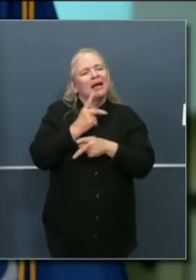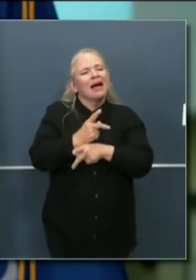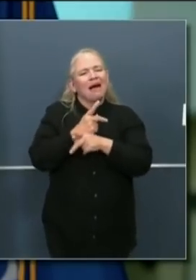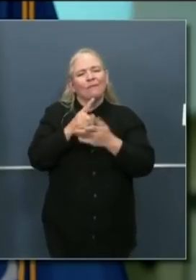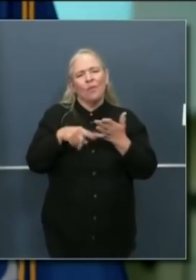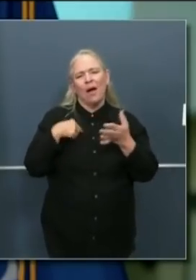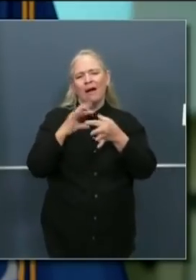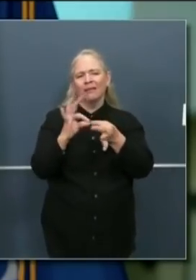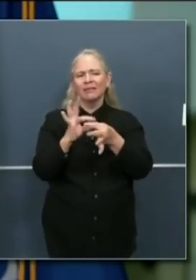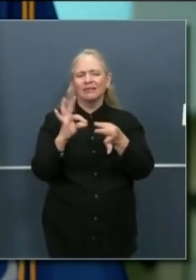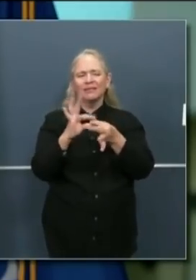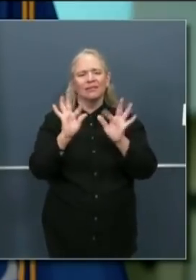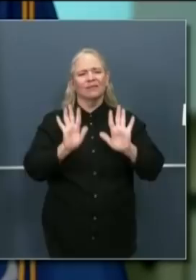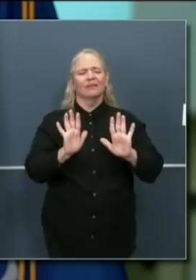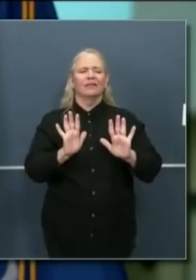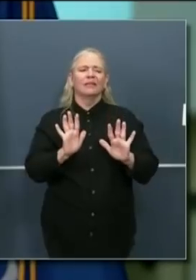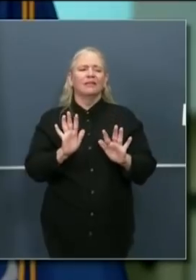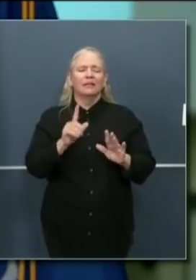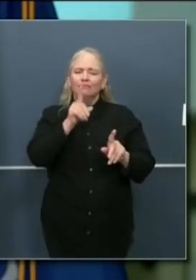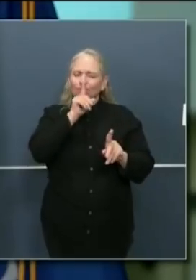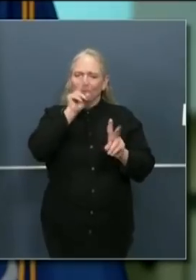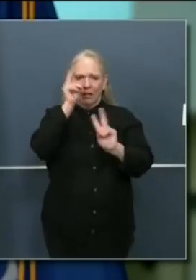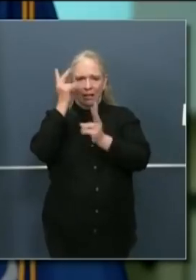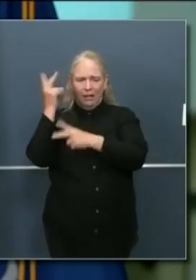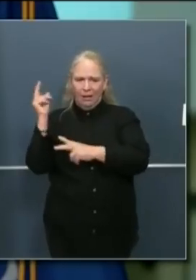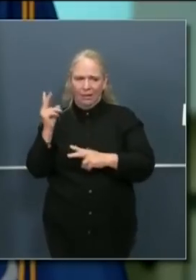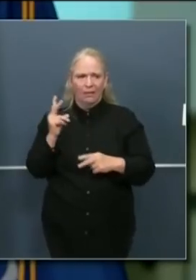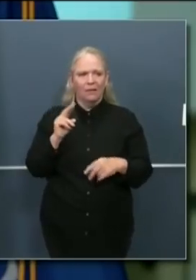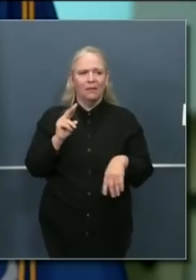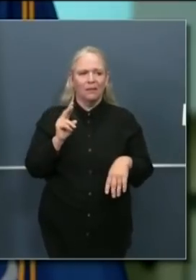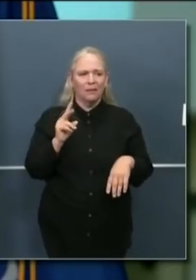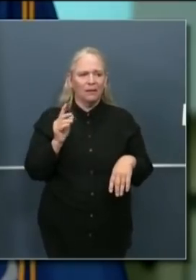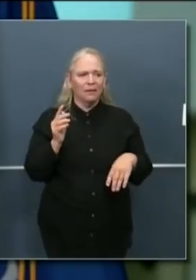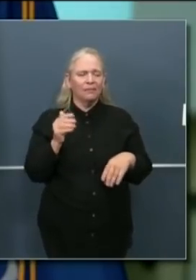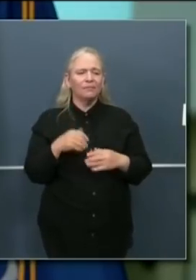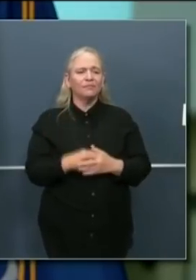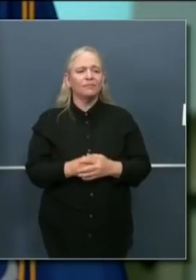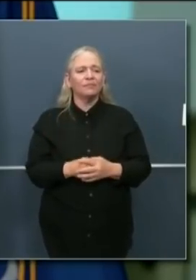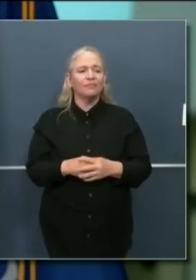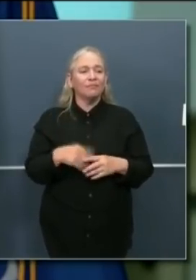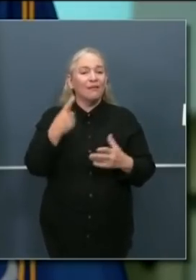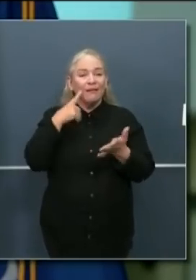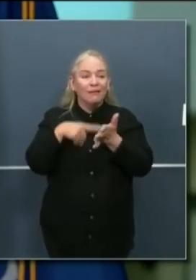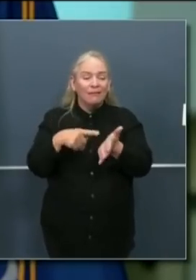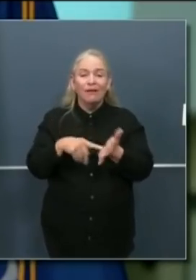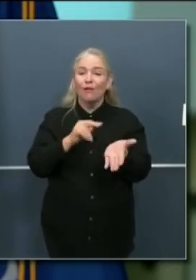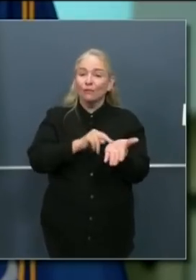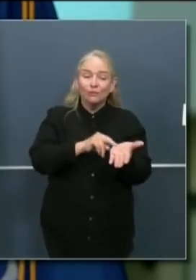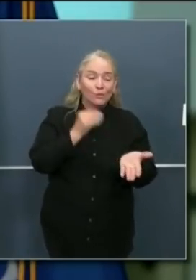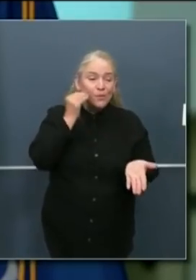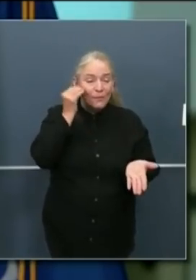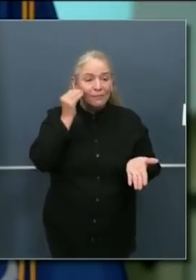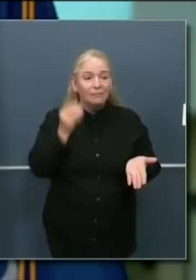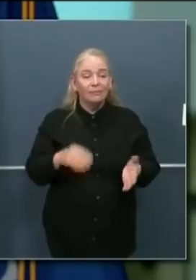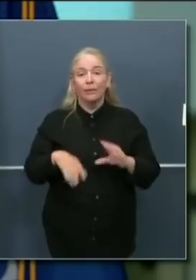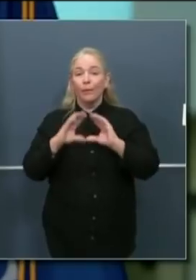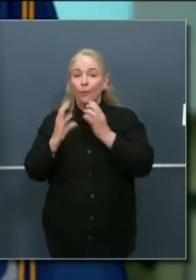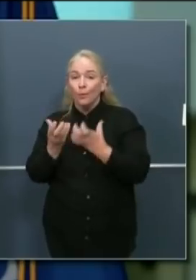WHERE WE SAW PERCENTAGE AND WE'RE SEEING STABILIZATION RELATIVE AND I CAUTION SAYING THAT, LET ME BE CAUTIOUS IN SAYING THAT. BUT SEE SOME STABILIZATION IN